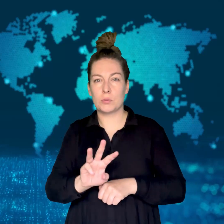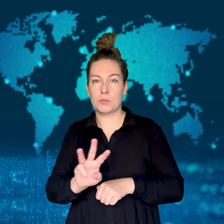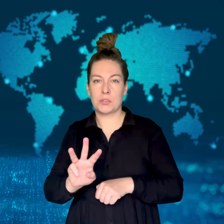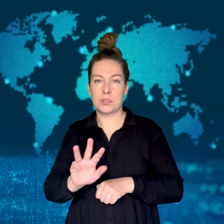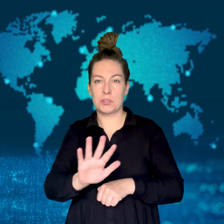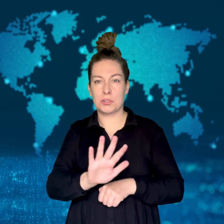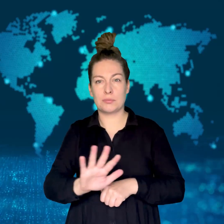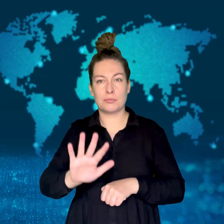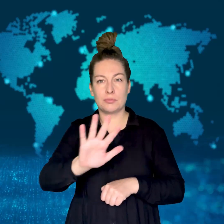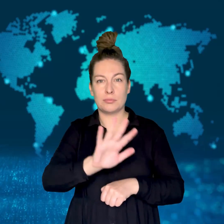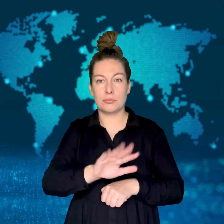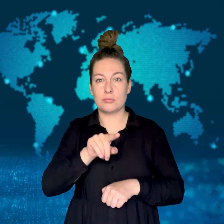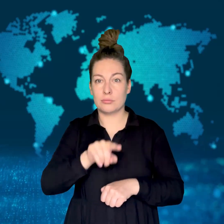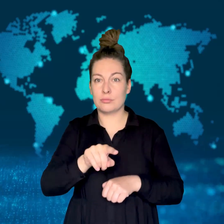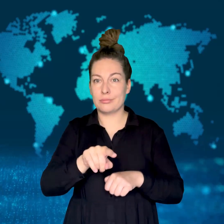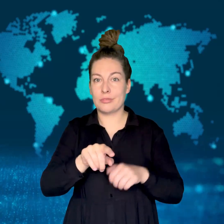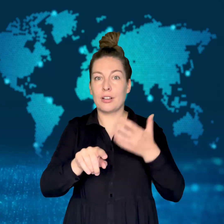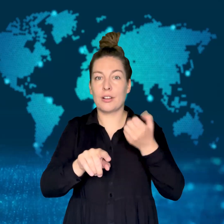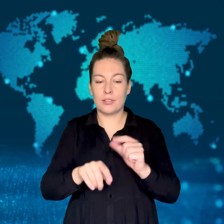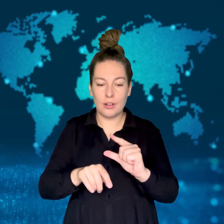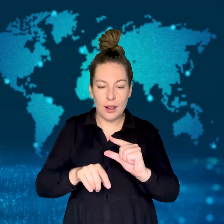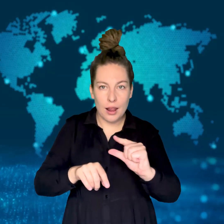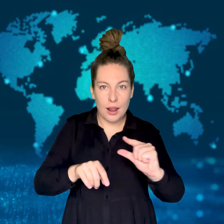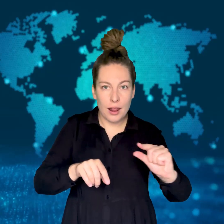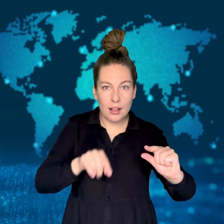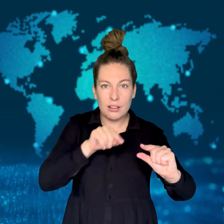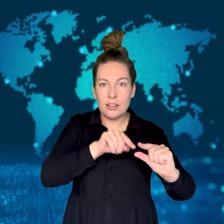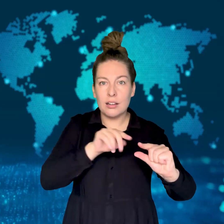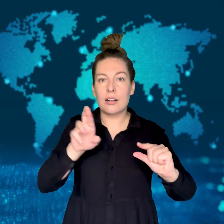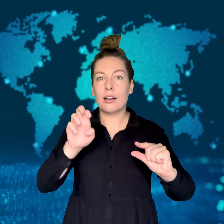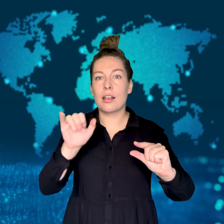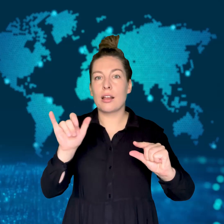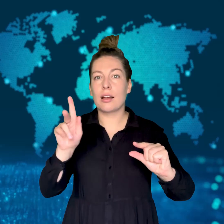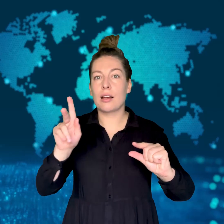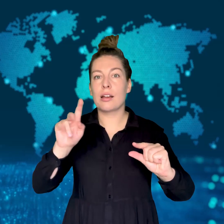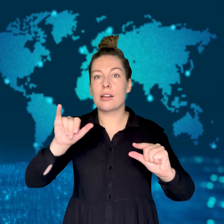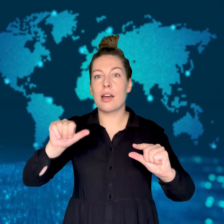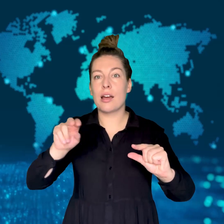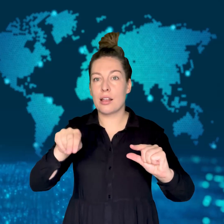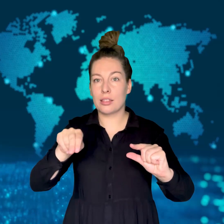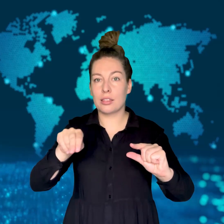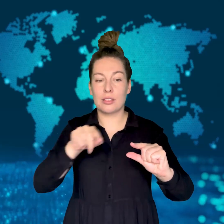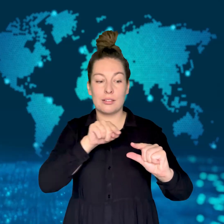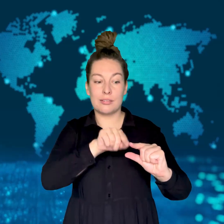Litla-Hrút is located on Reykjanes Peninsula,